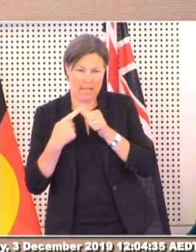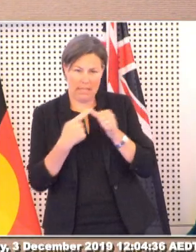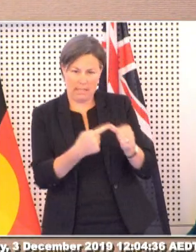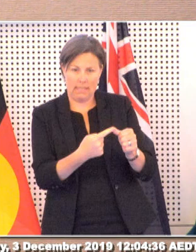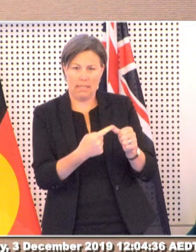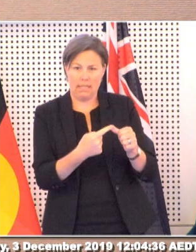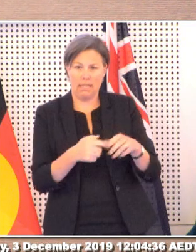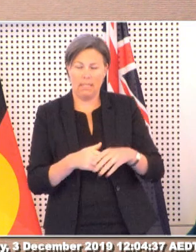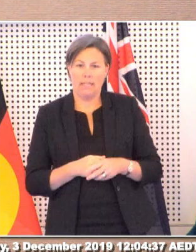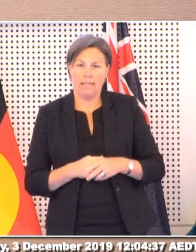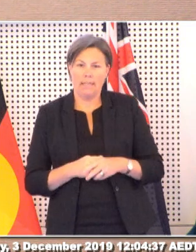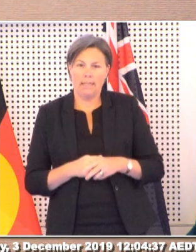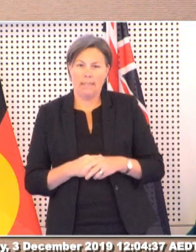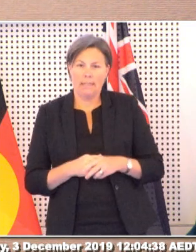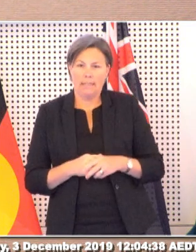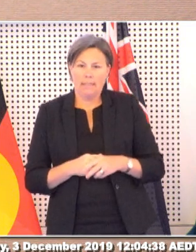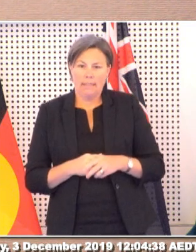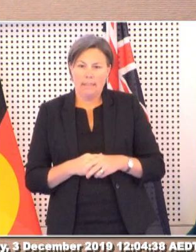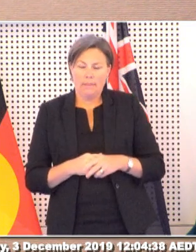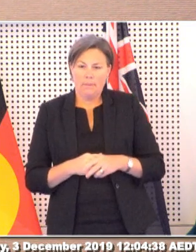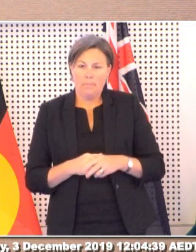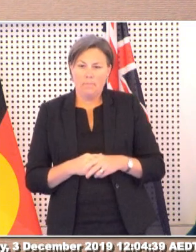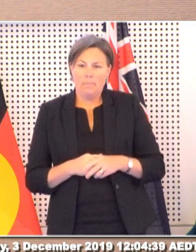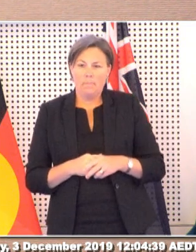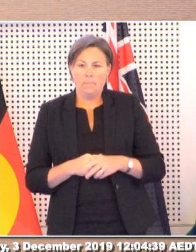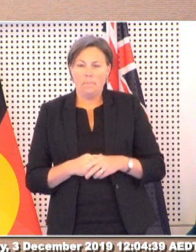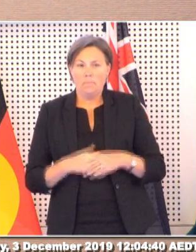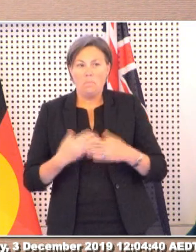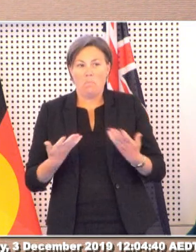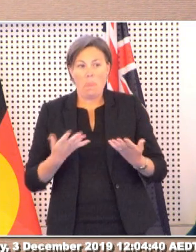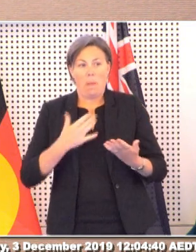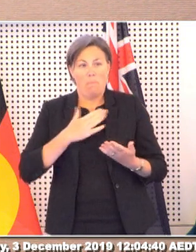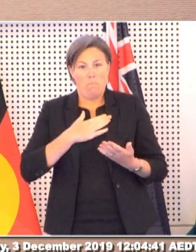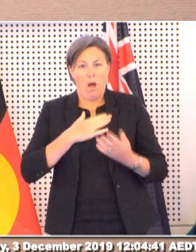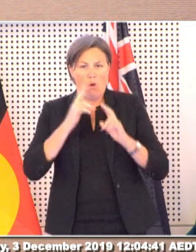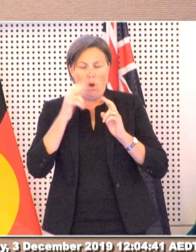strongly in – in my research across multiple projects.